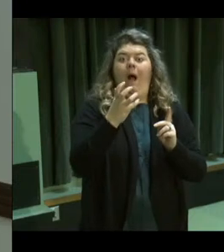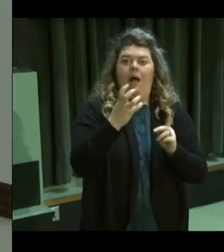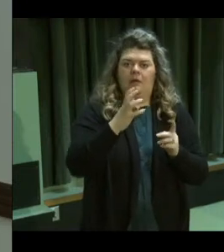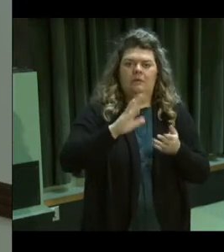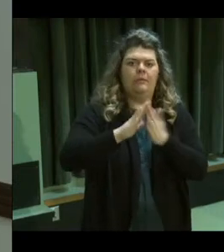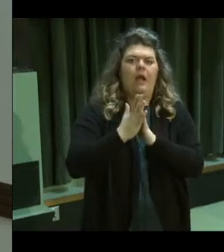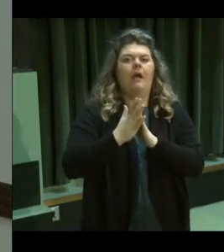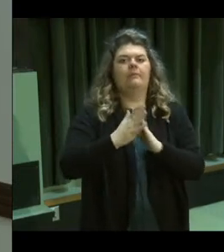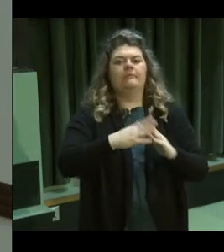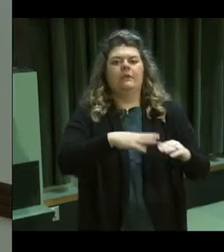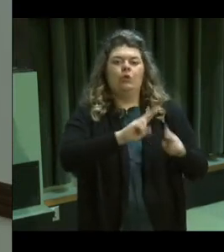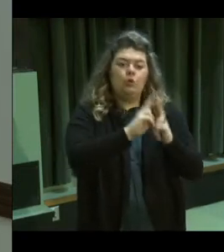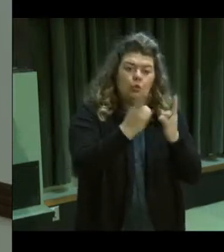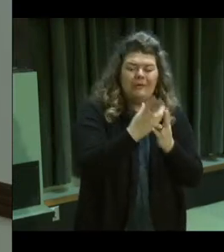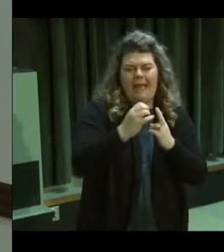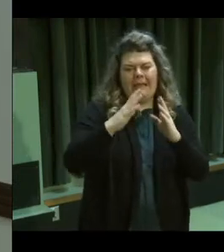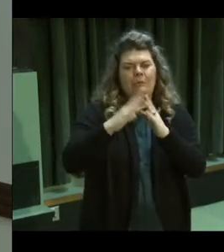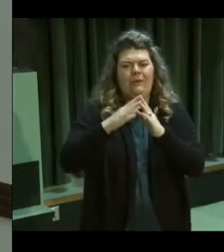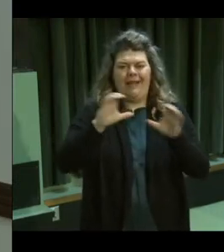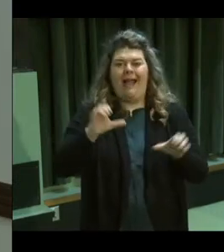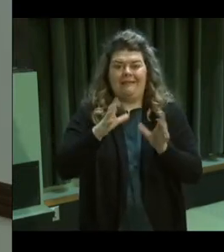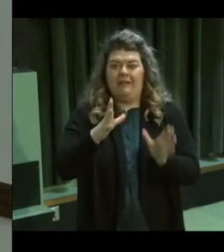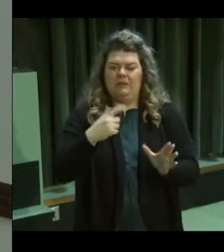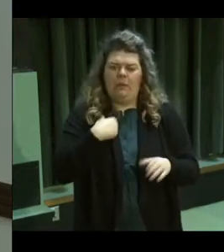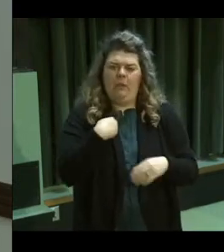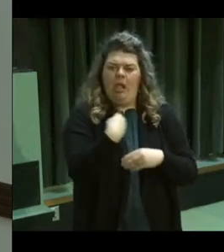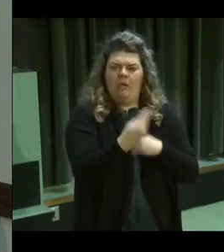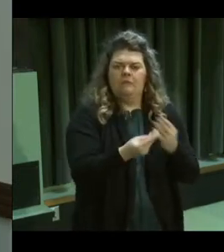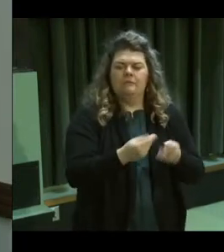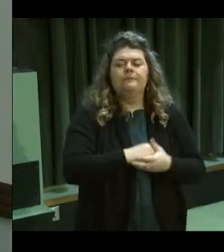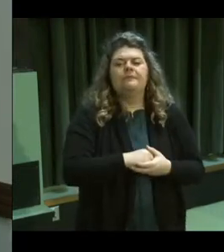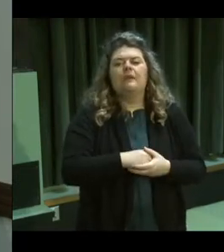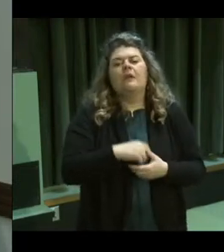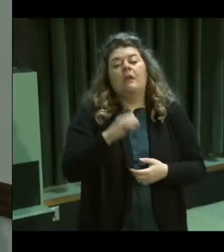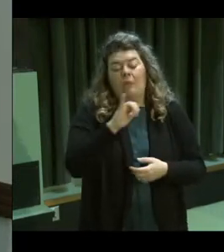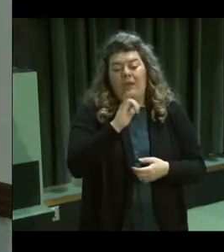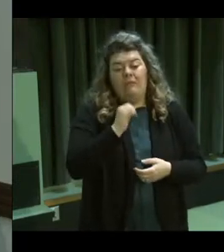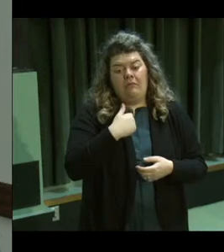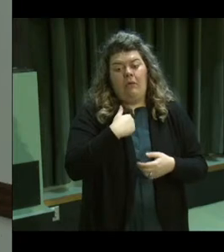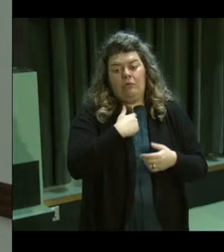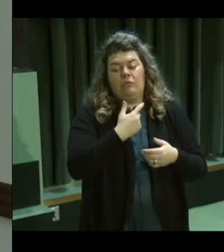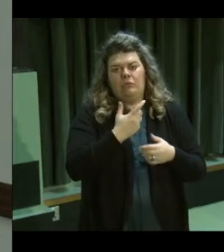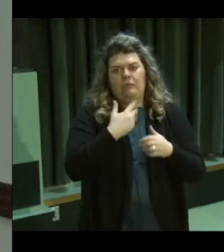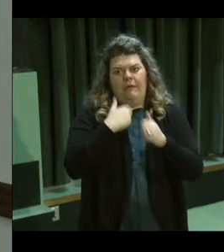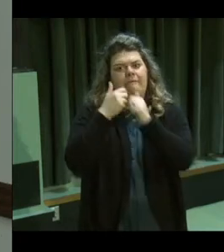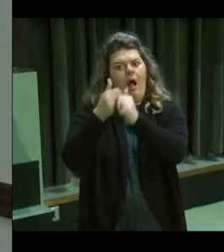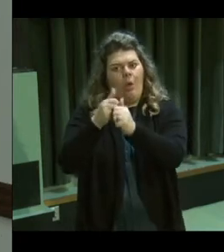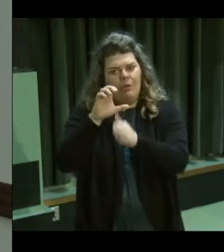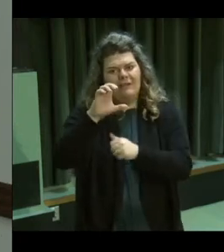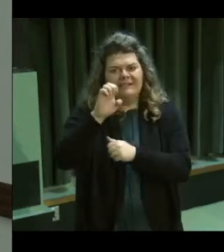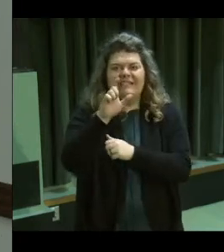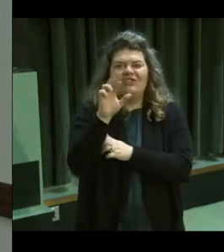aspiring to be union and community activists, we, we